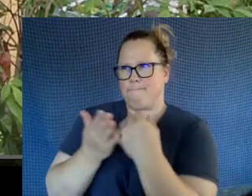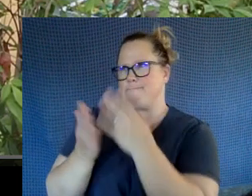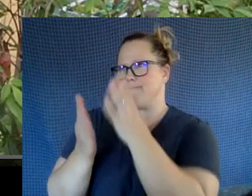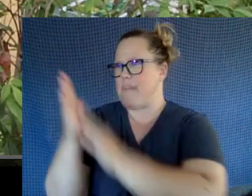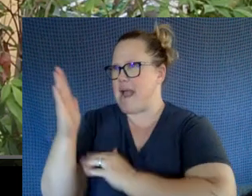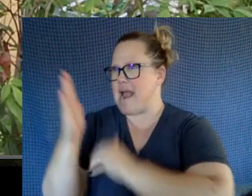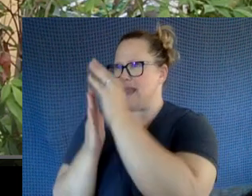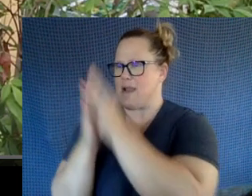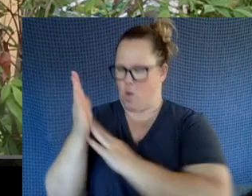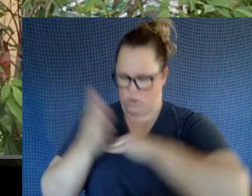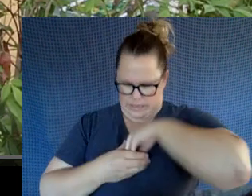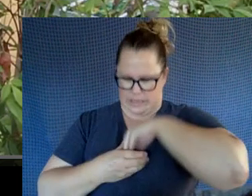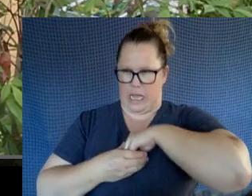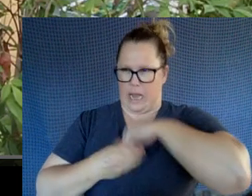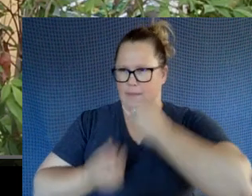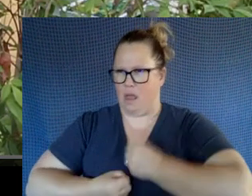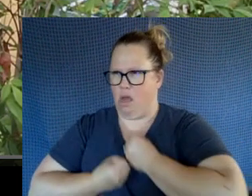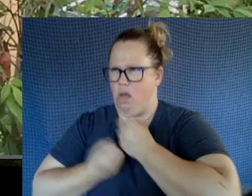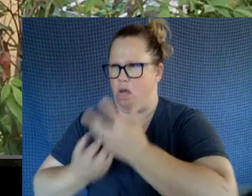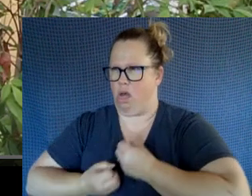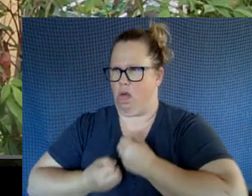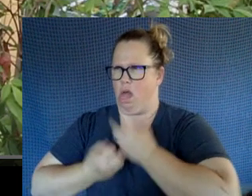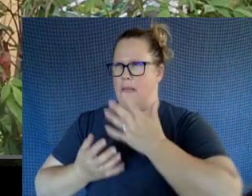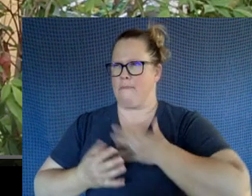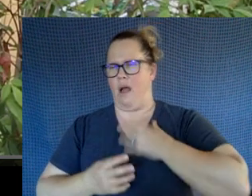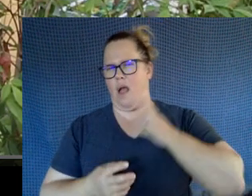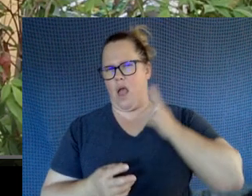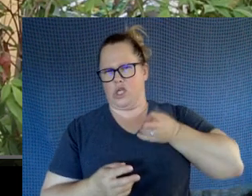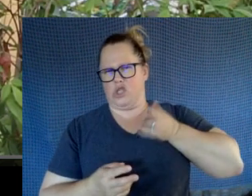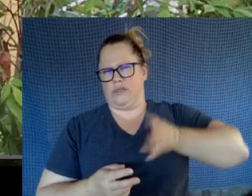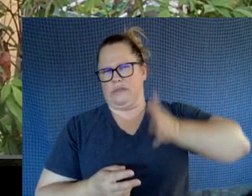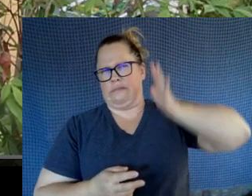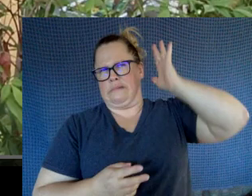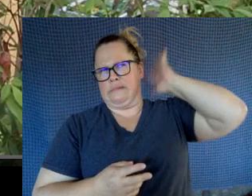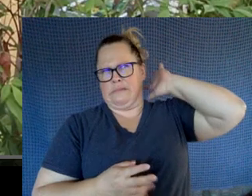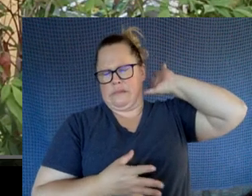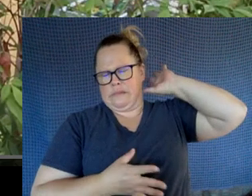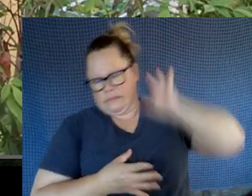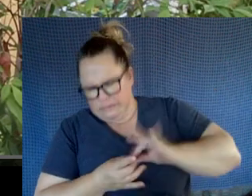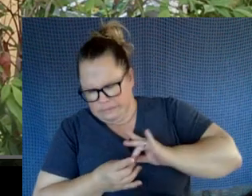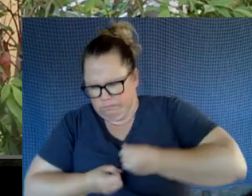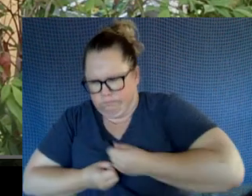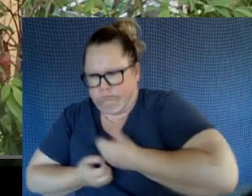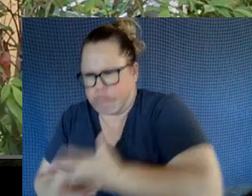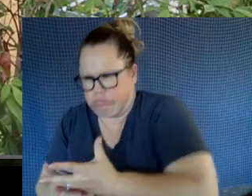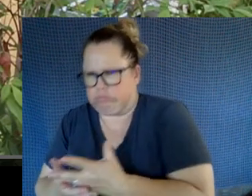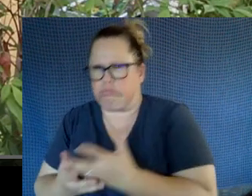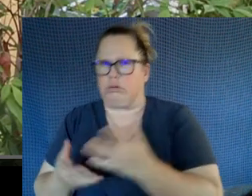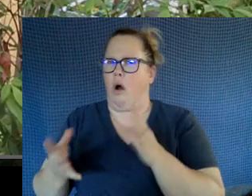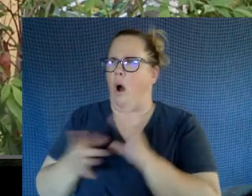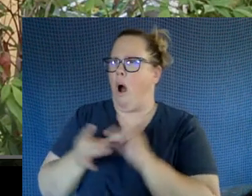stories of my past and the joys and fears inside of me. Oh my goodness. So he